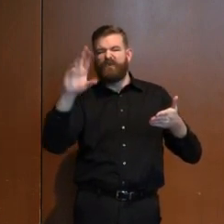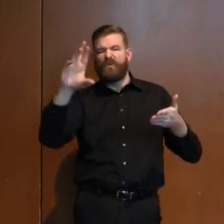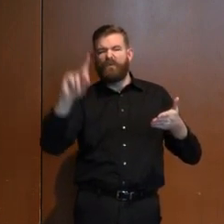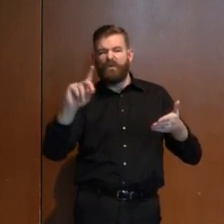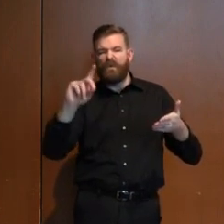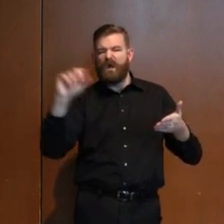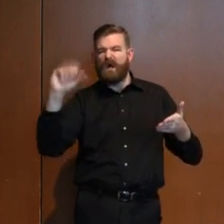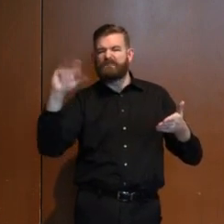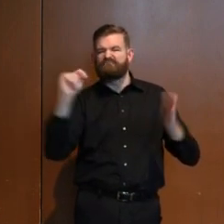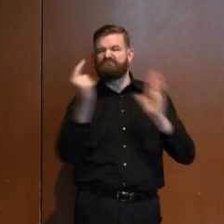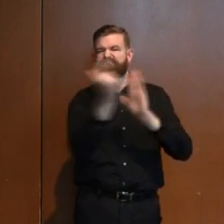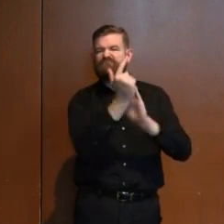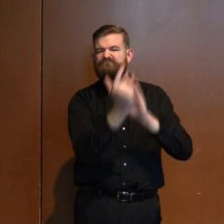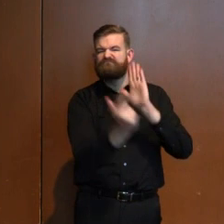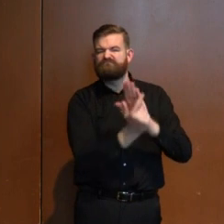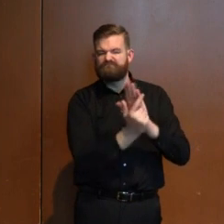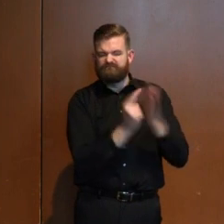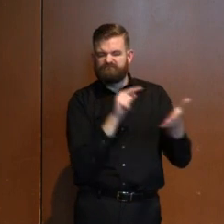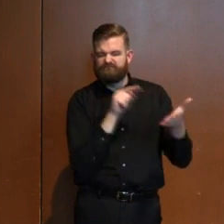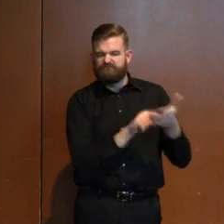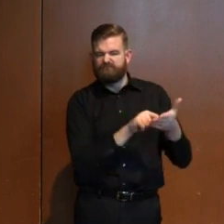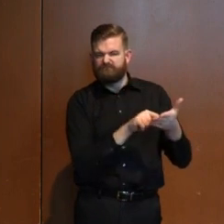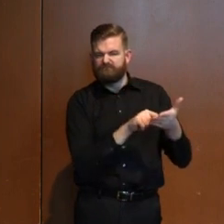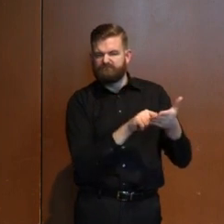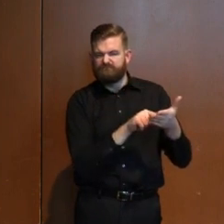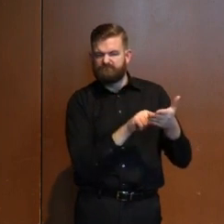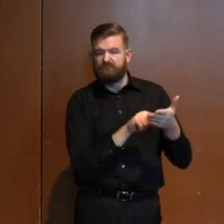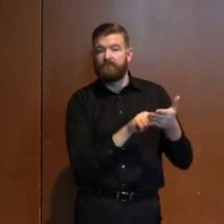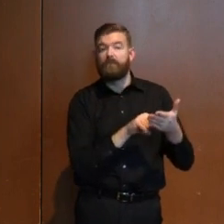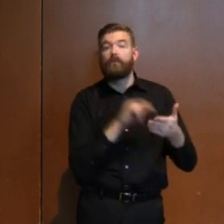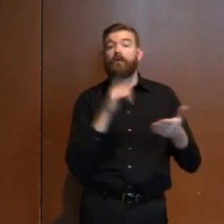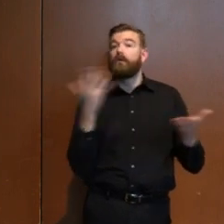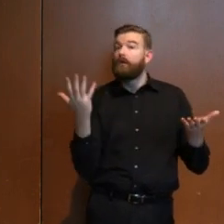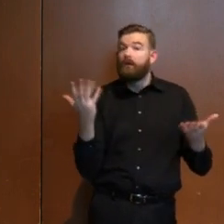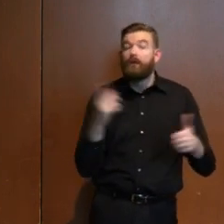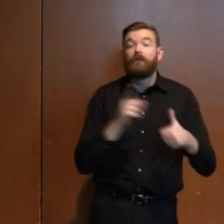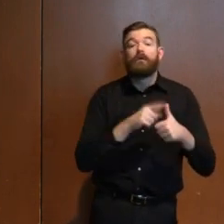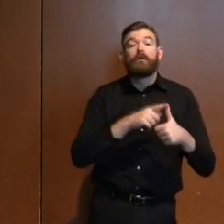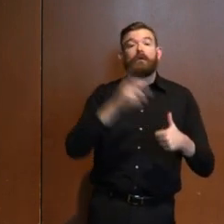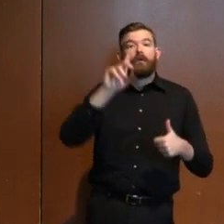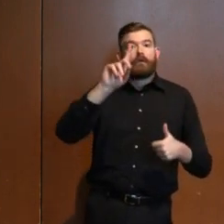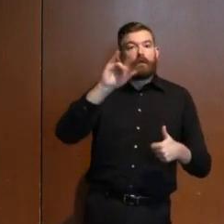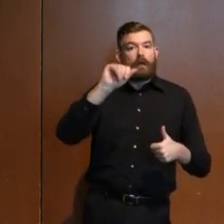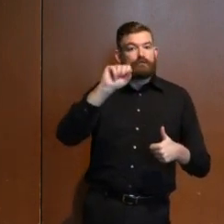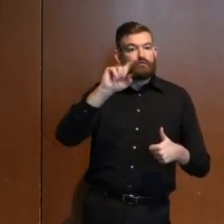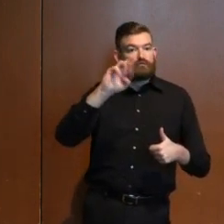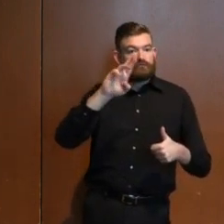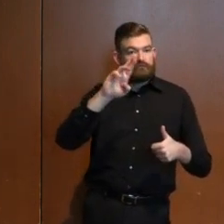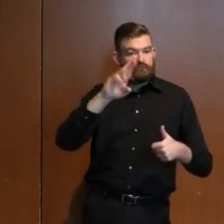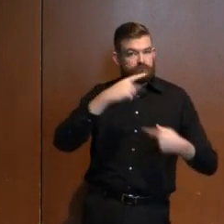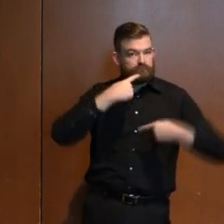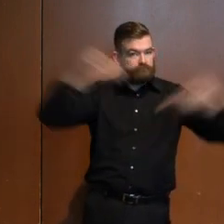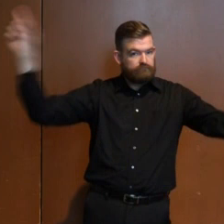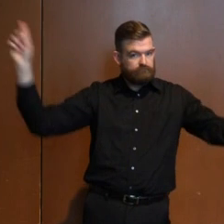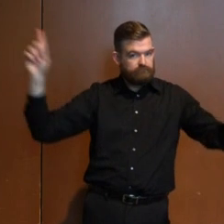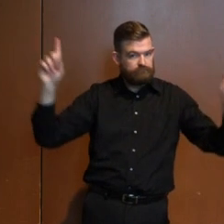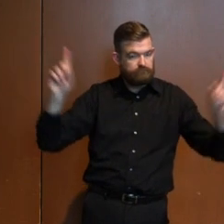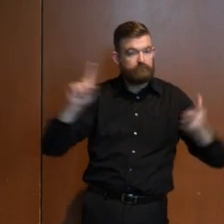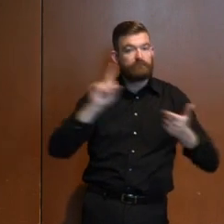GUARD UNDER SECTION 32 O OF THE STAFFORD ACT. AGAIN IT WAS A GOOD CONVERSATION. WE NEED ALL OF THE ABOVE.